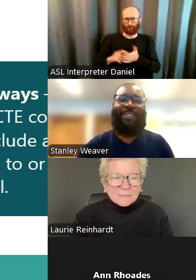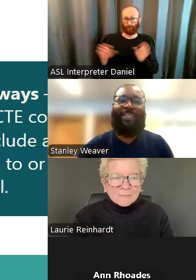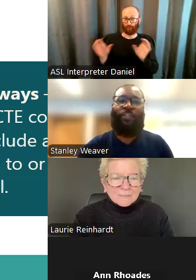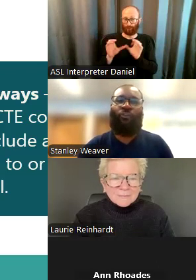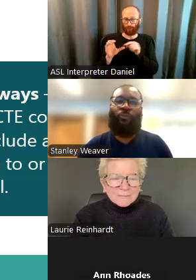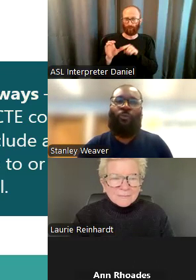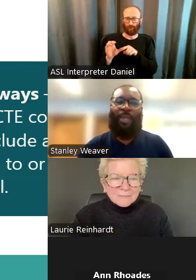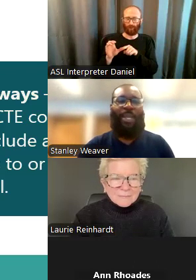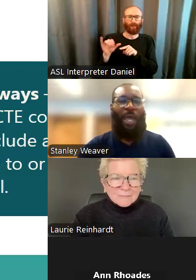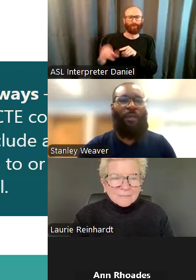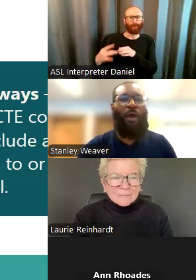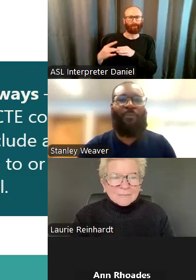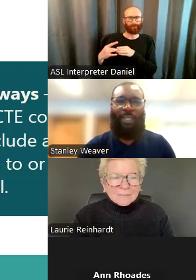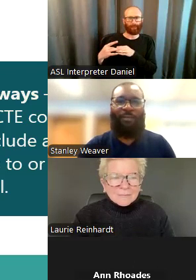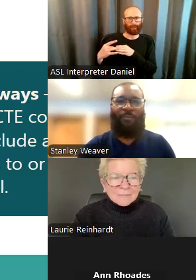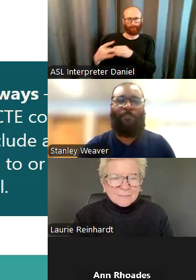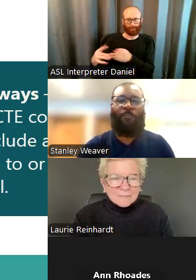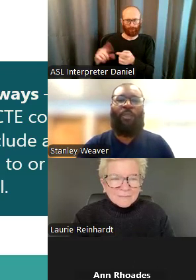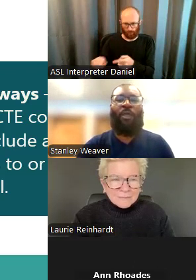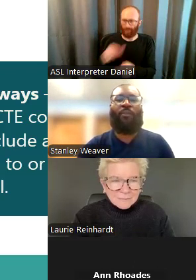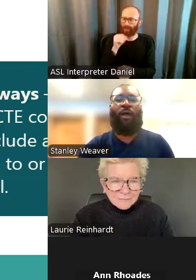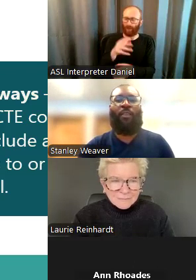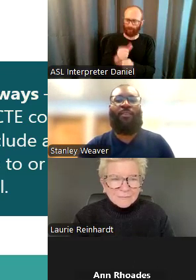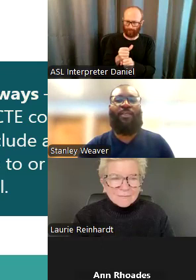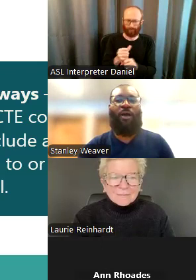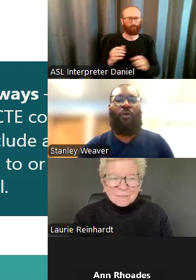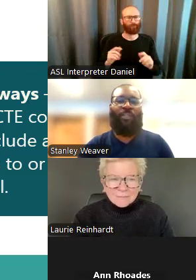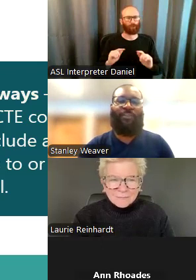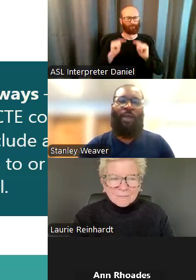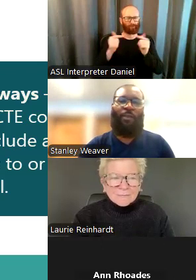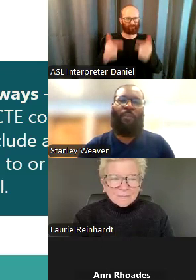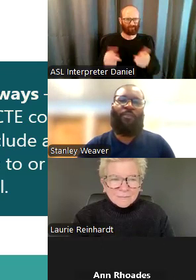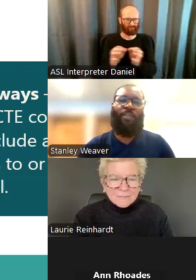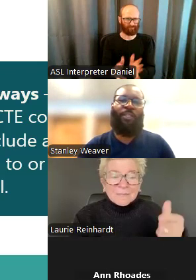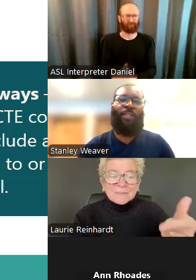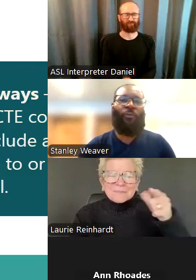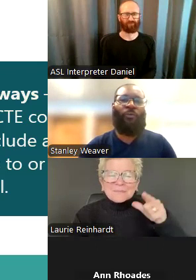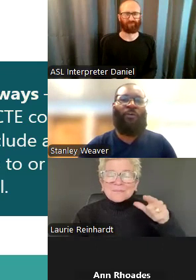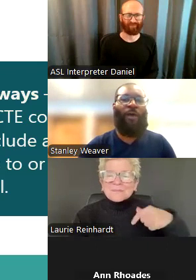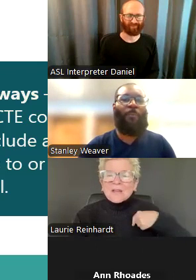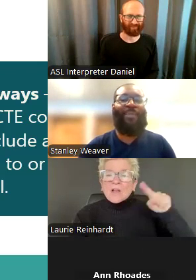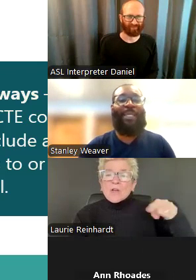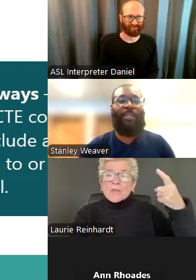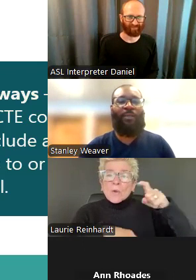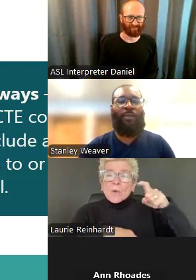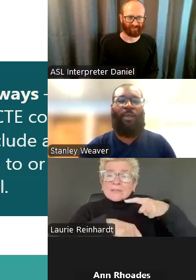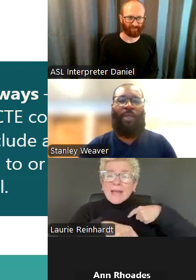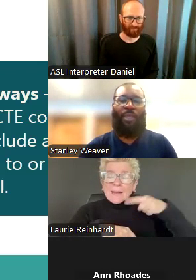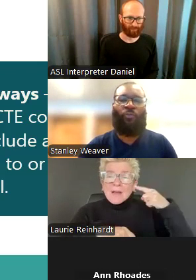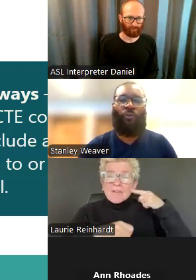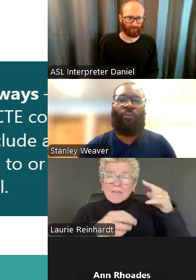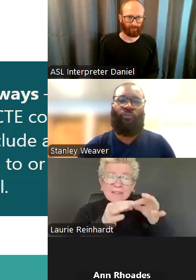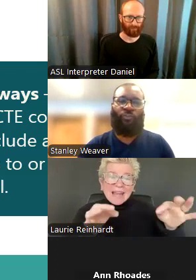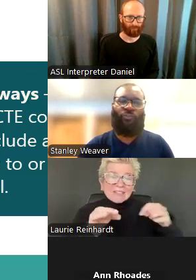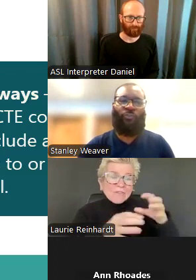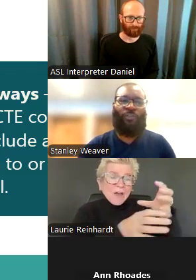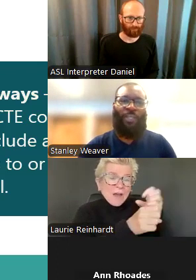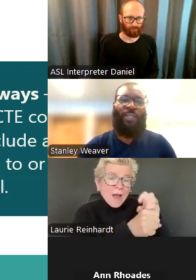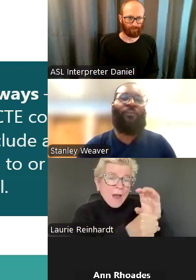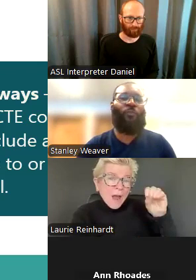lead to and not an obtain the only time the language of obtaining a credential is used is